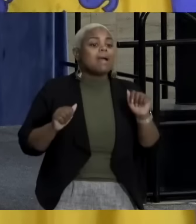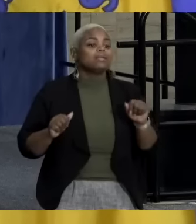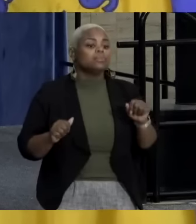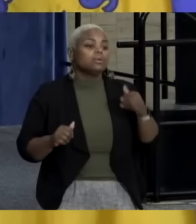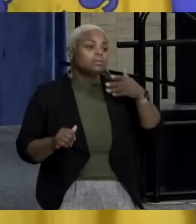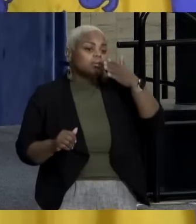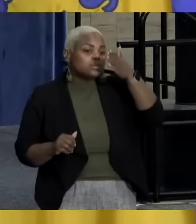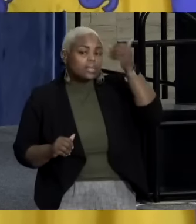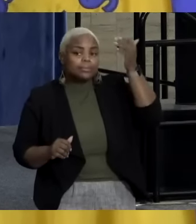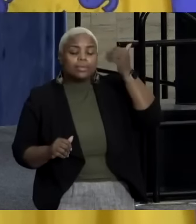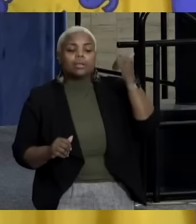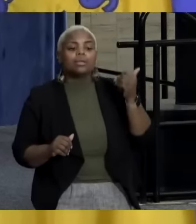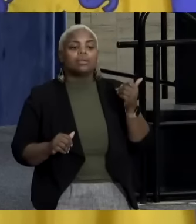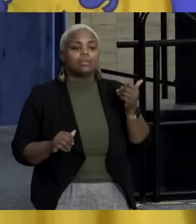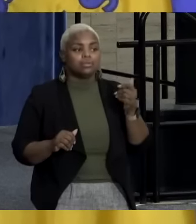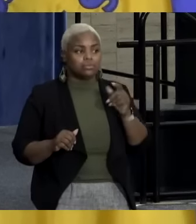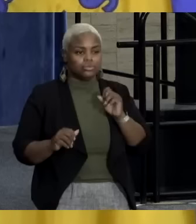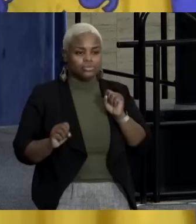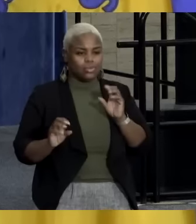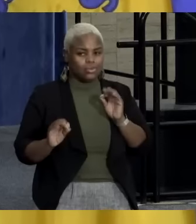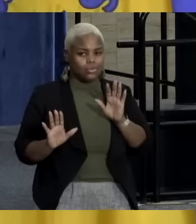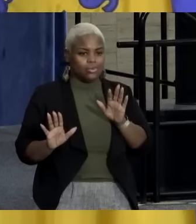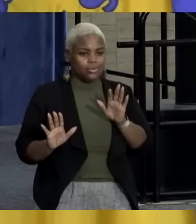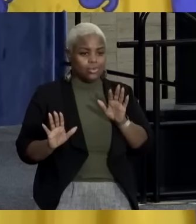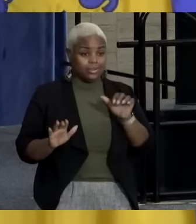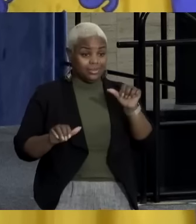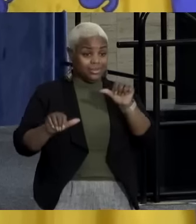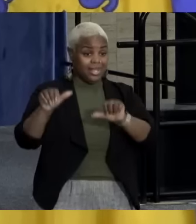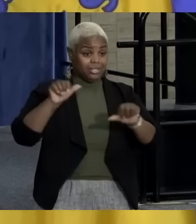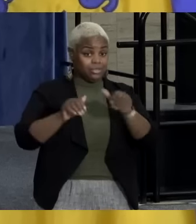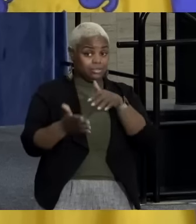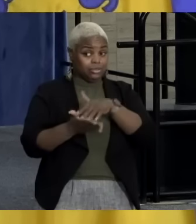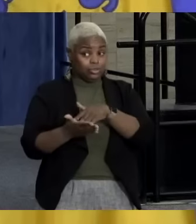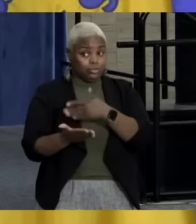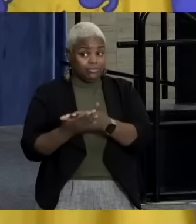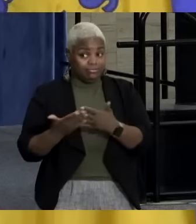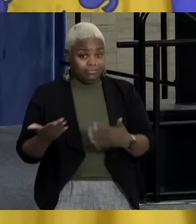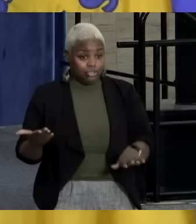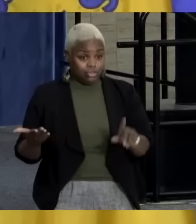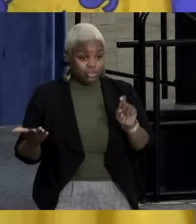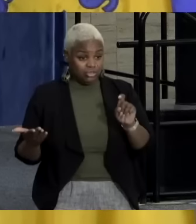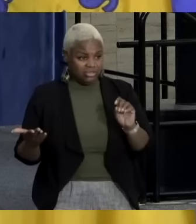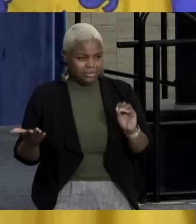study shows this. And because of that warning label placed in 2003,